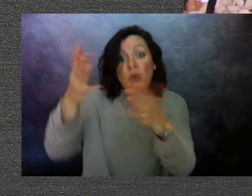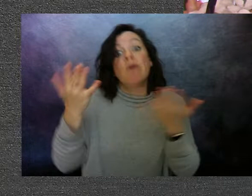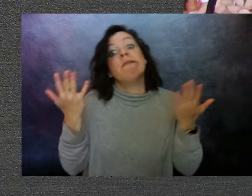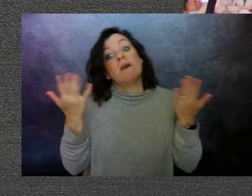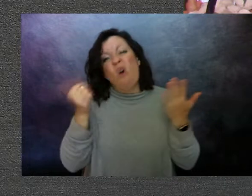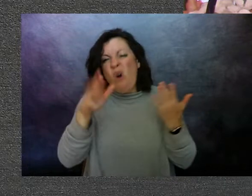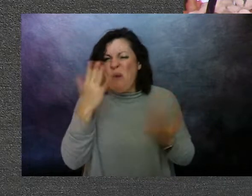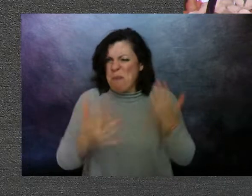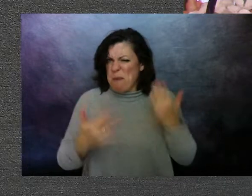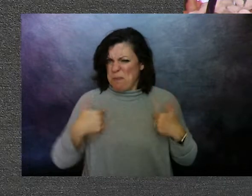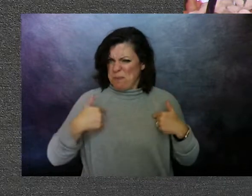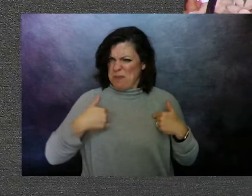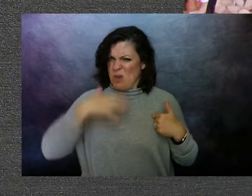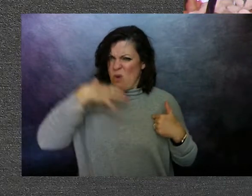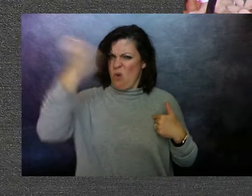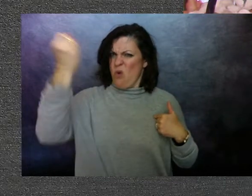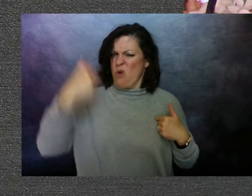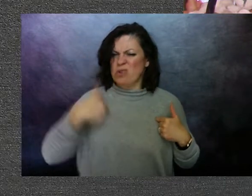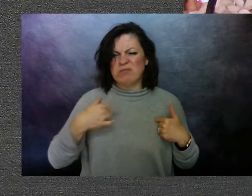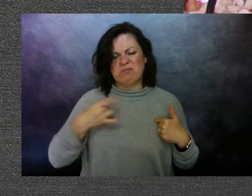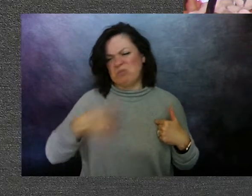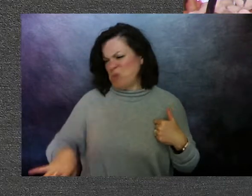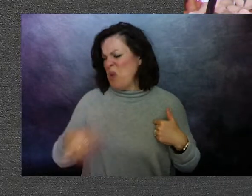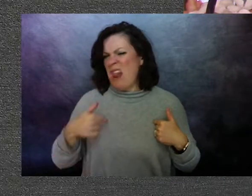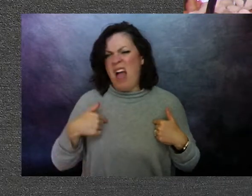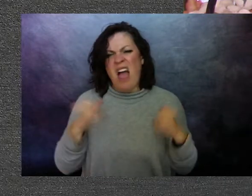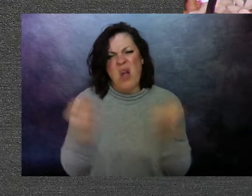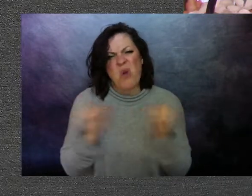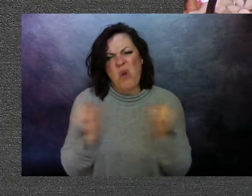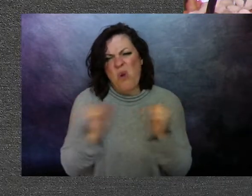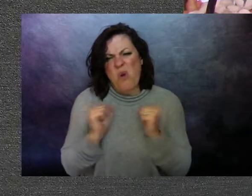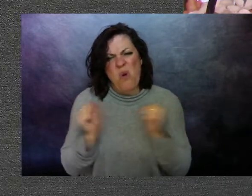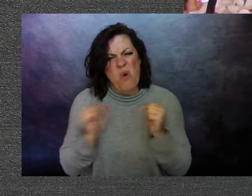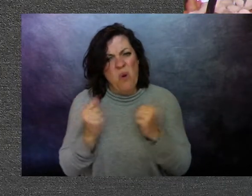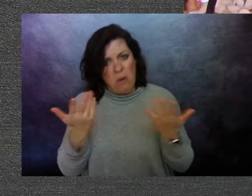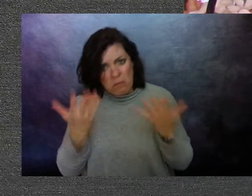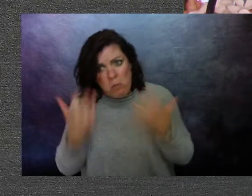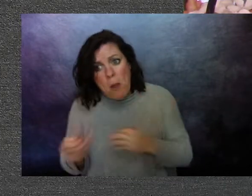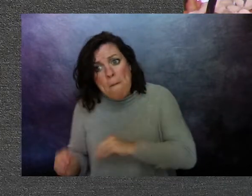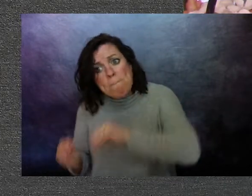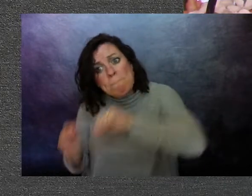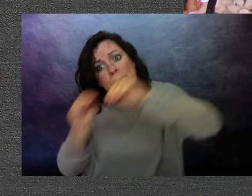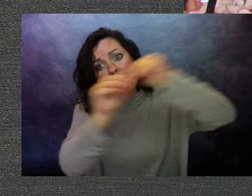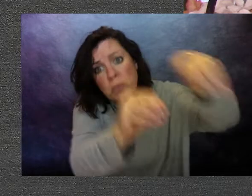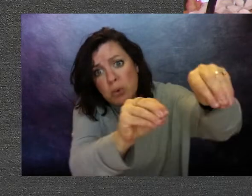you don't want to live here anymore, you might move somewhere where there are not the four seasons.